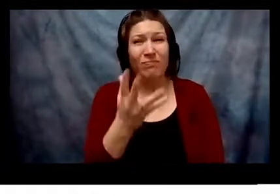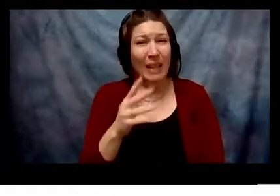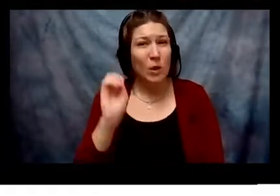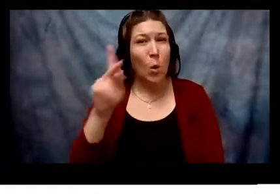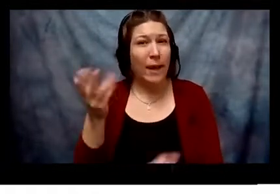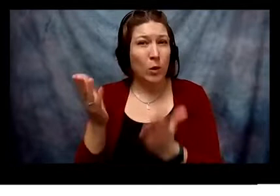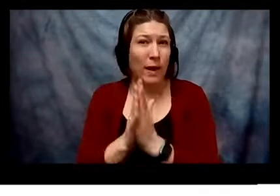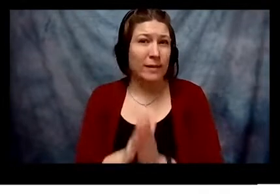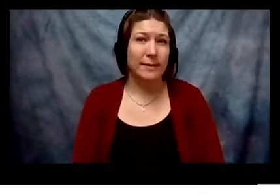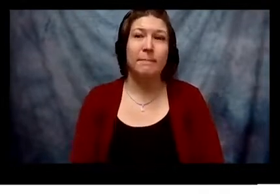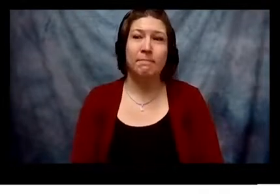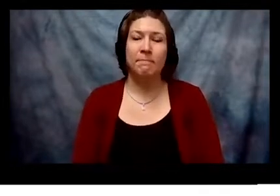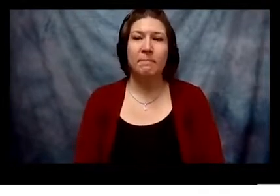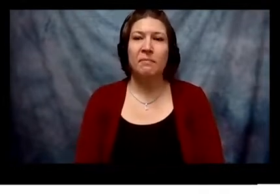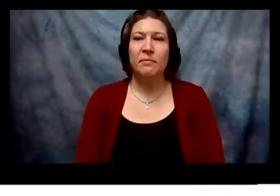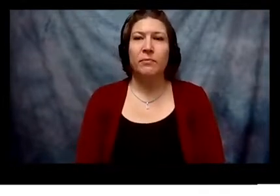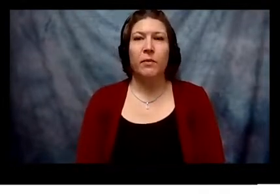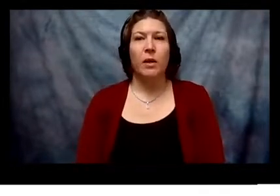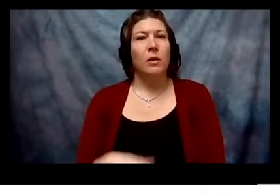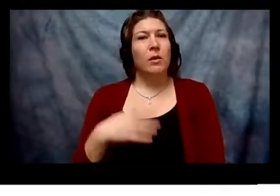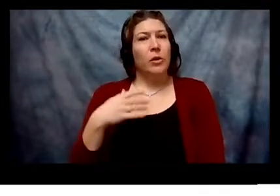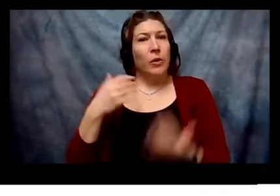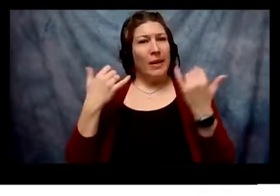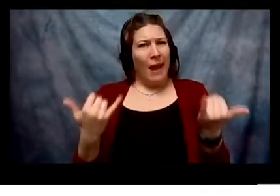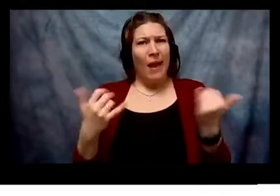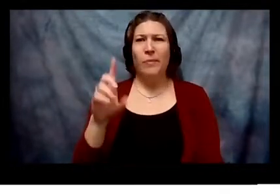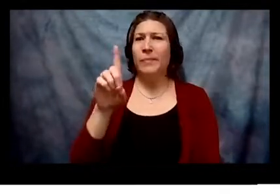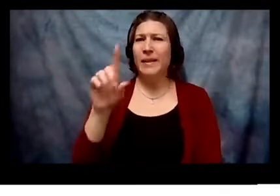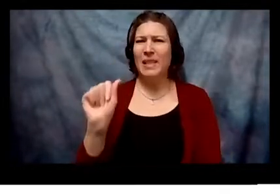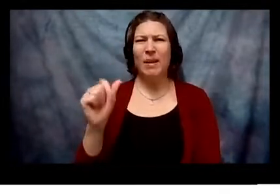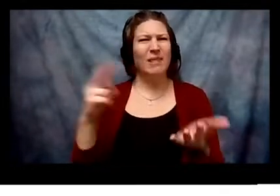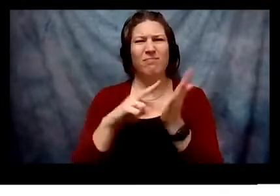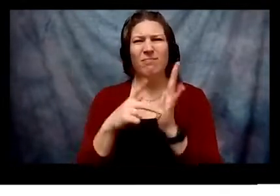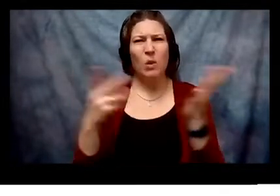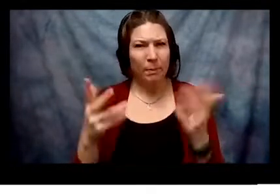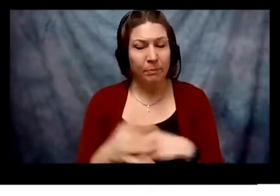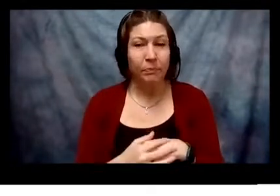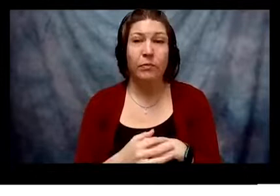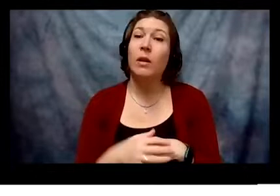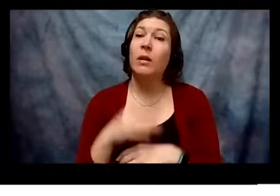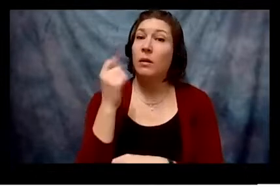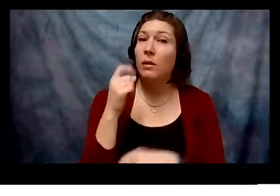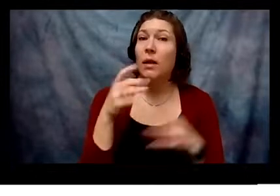What is disability? According to the Americans with Disabilities